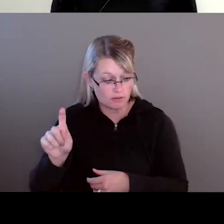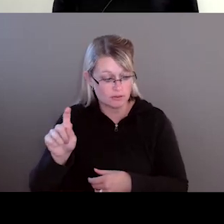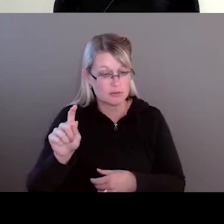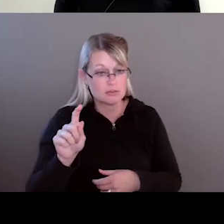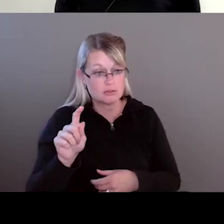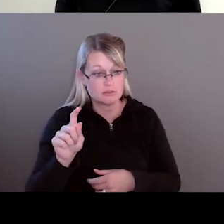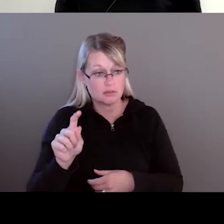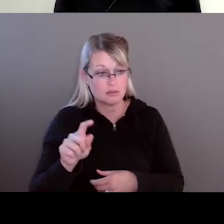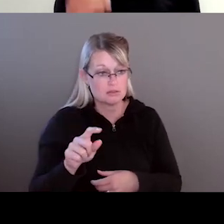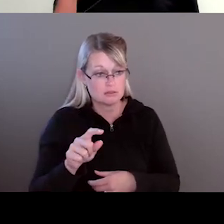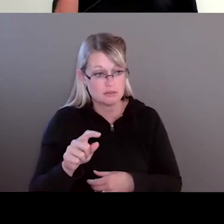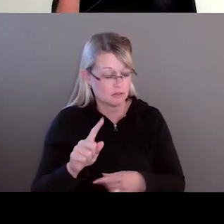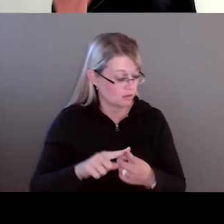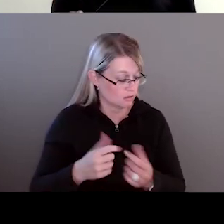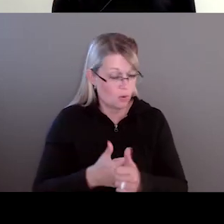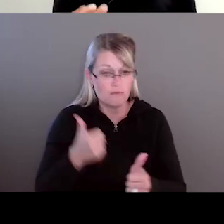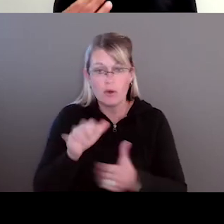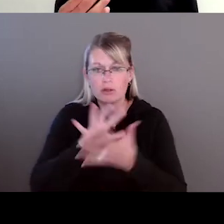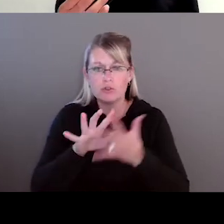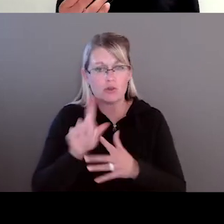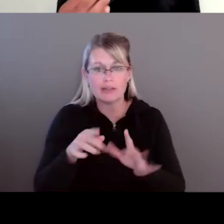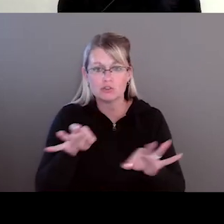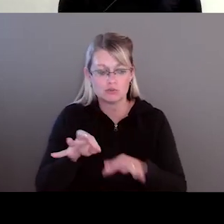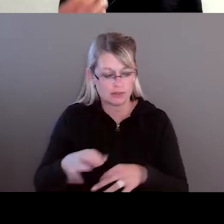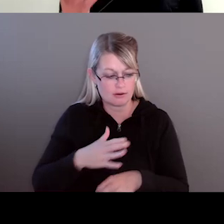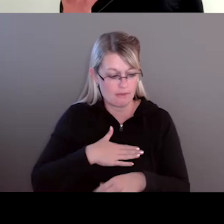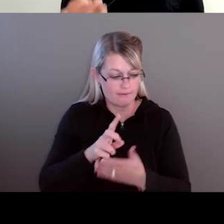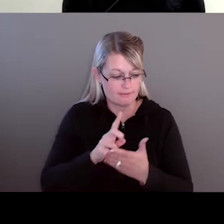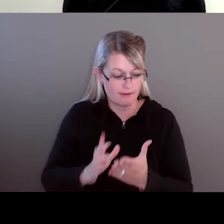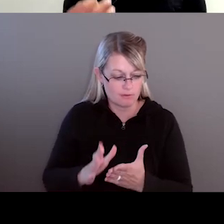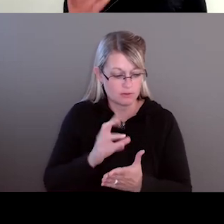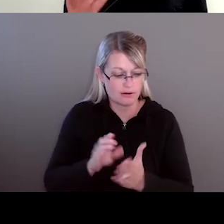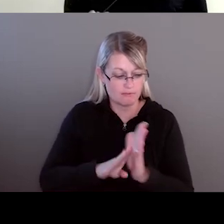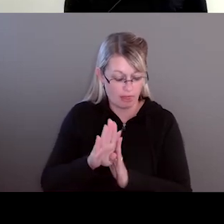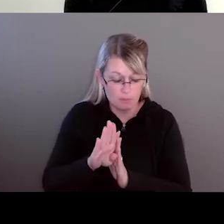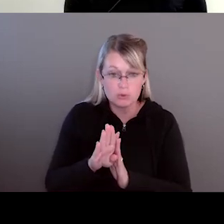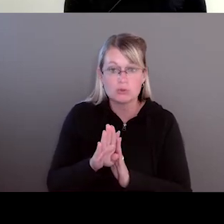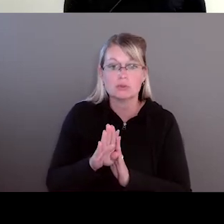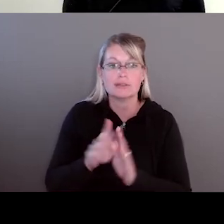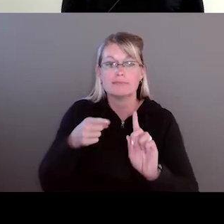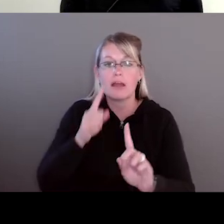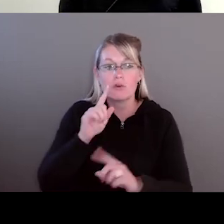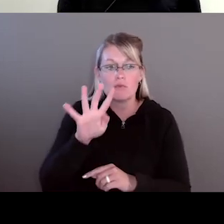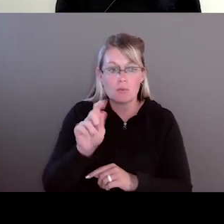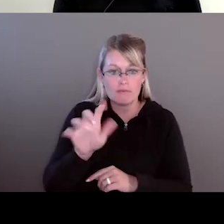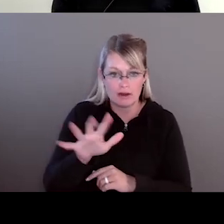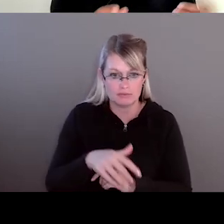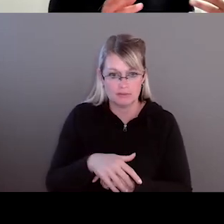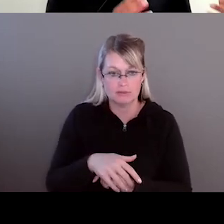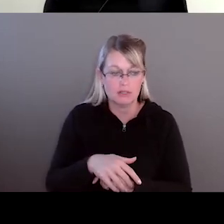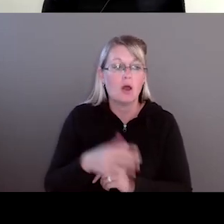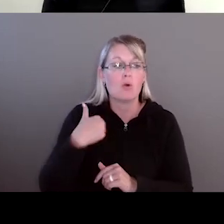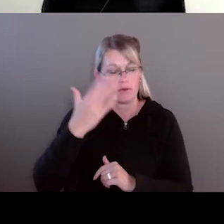confusion a lot of times I instruct my designers and by developers aim for 4.5. We know there are